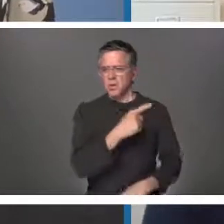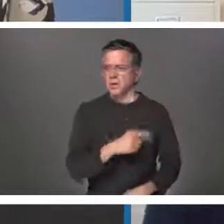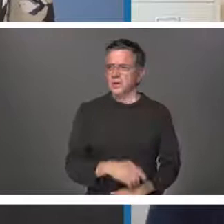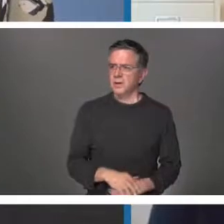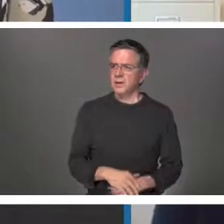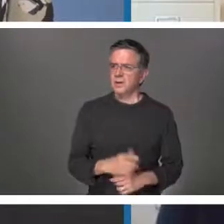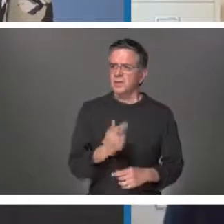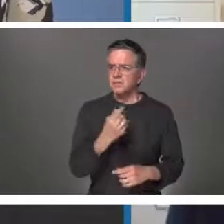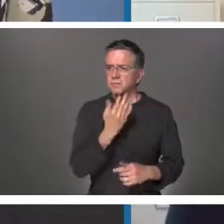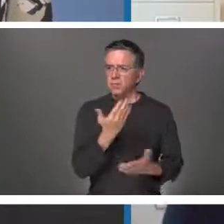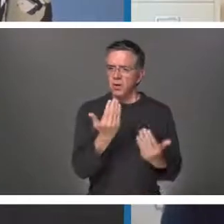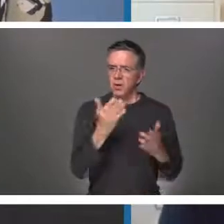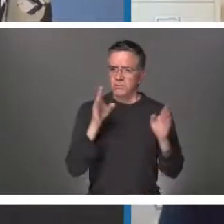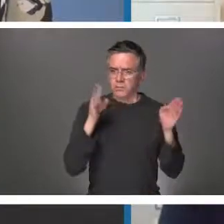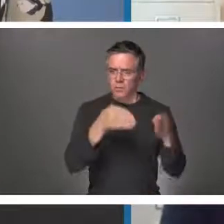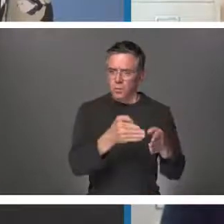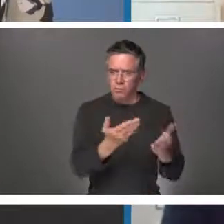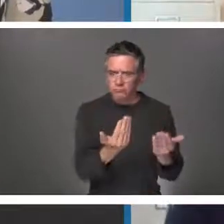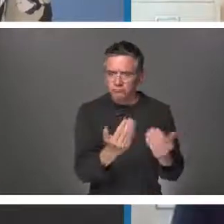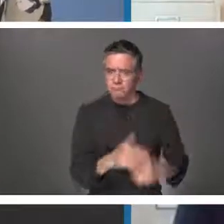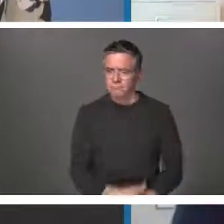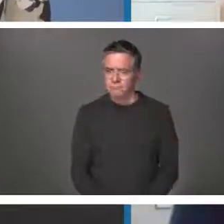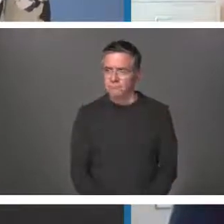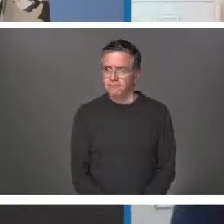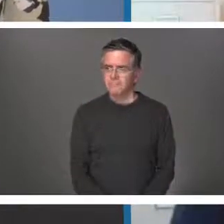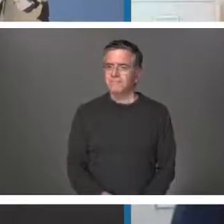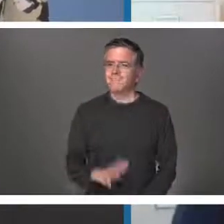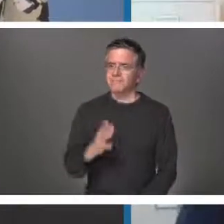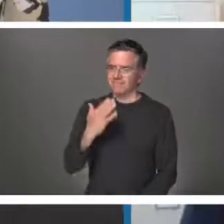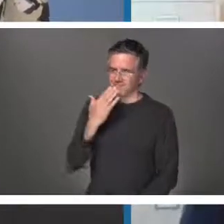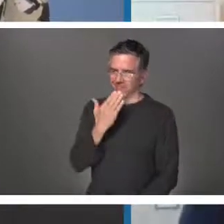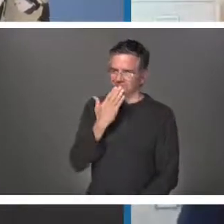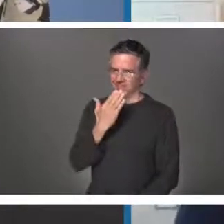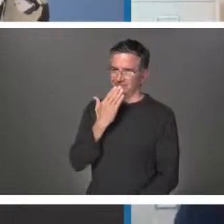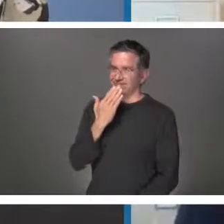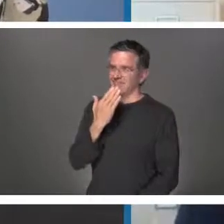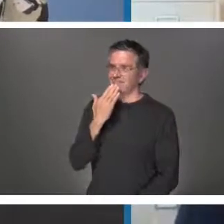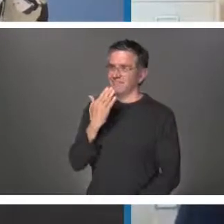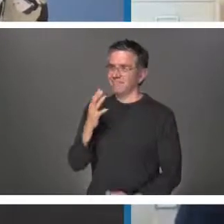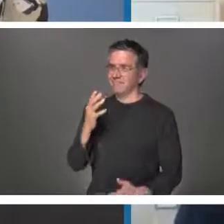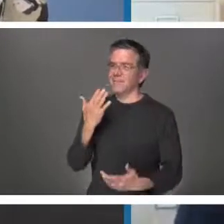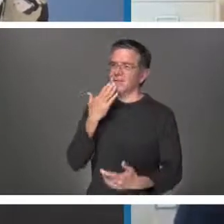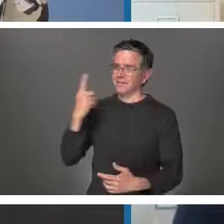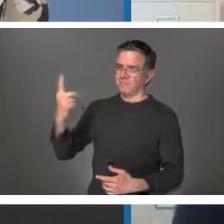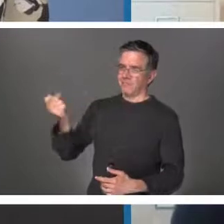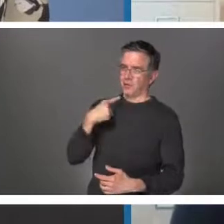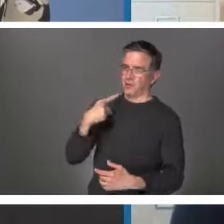Absolutely, thank you so much for the question and for having me. So the Northwest Regional Council,